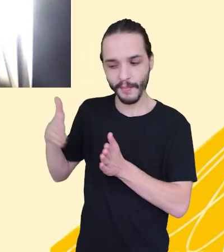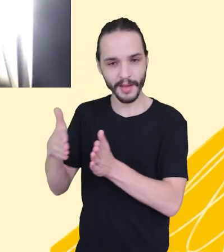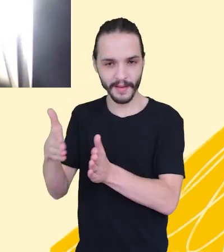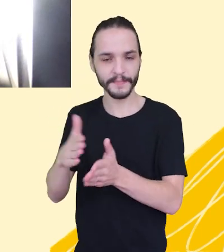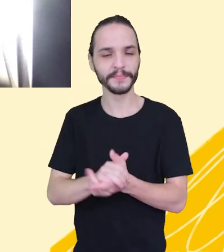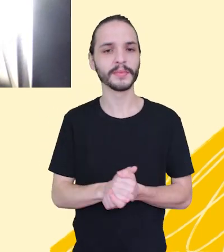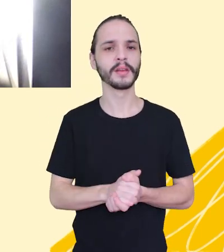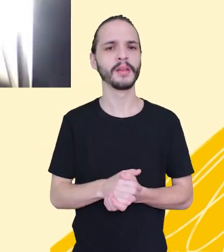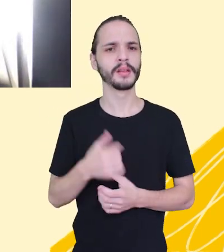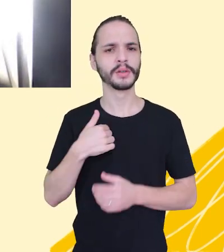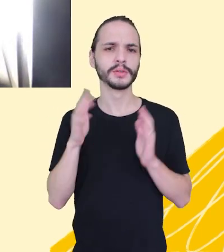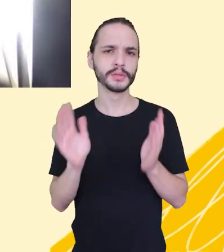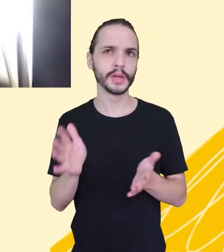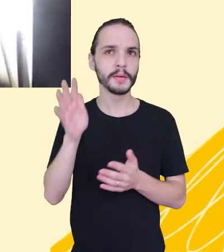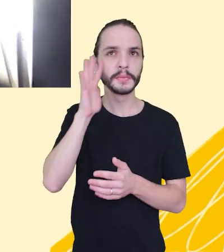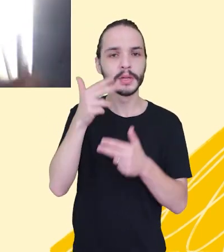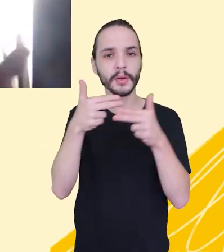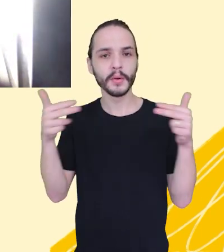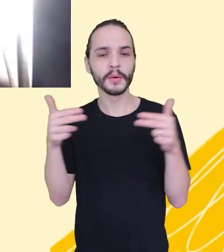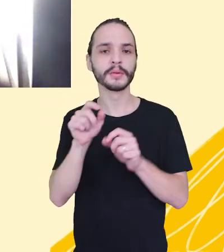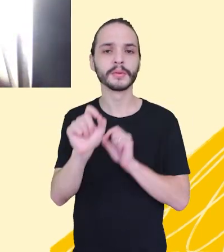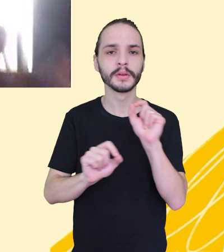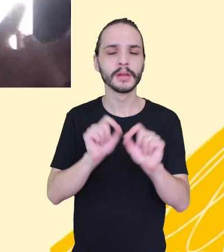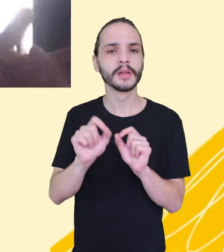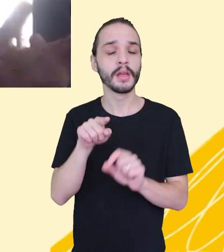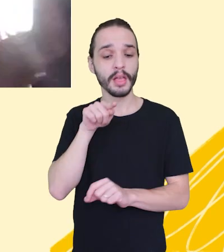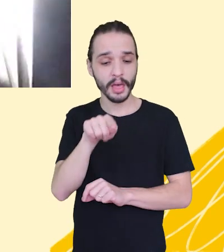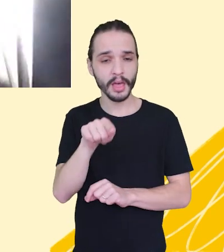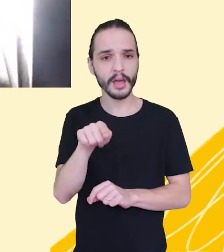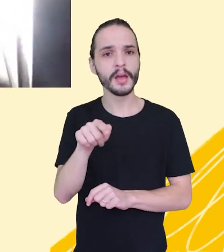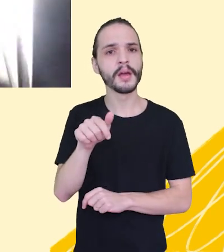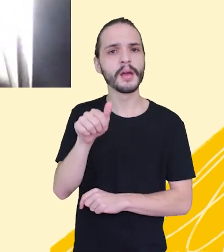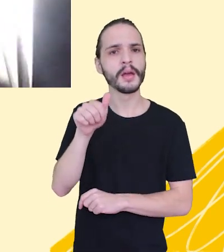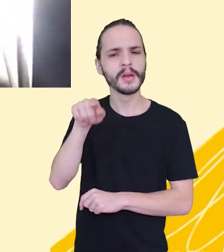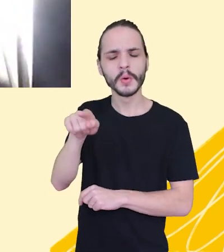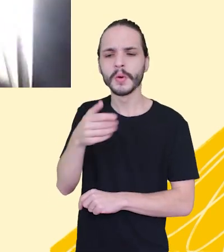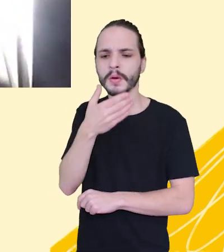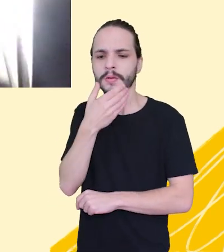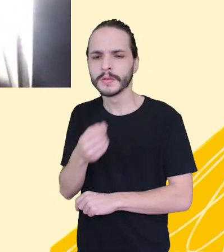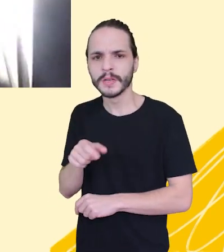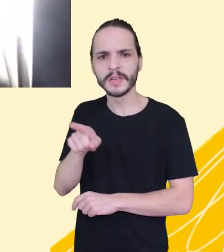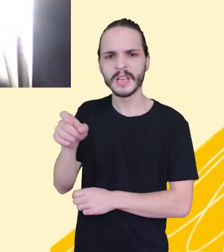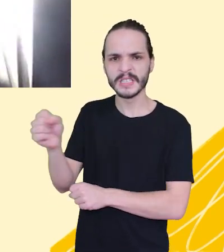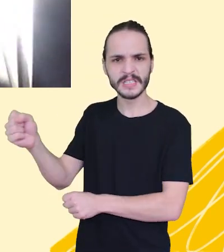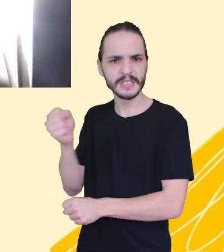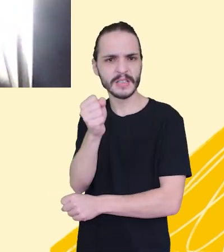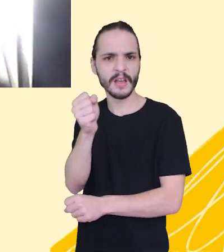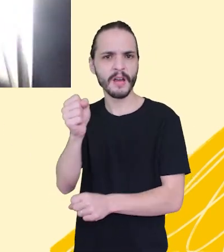How does it happen when they kidnap the mother